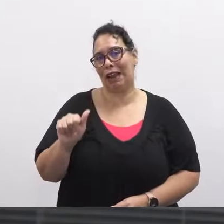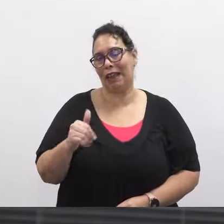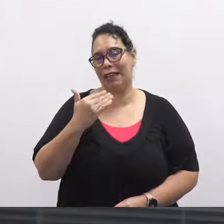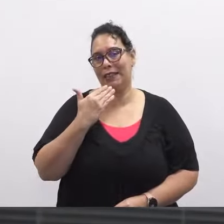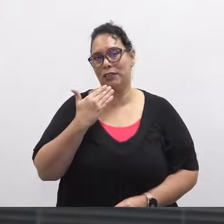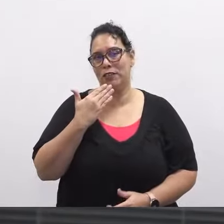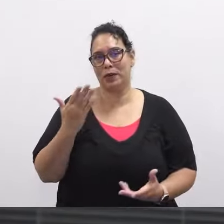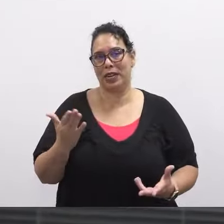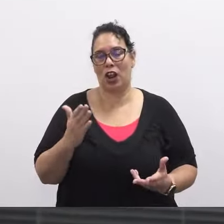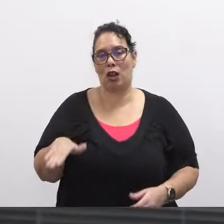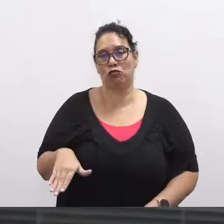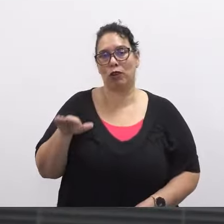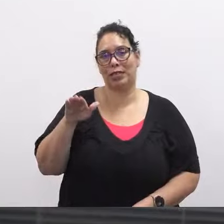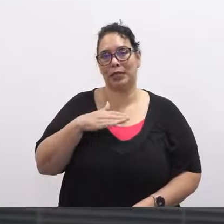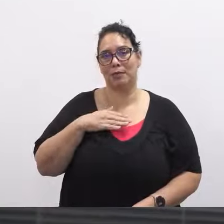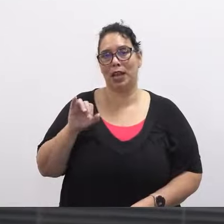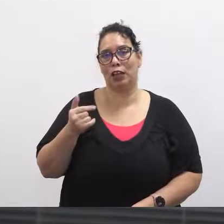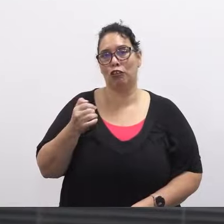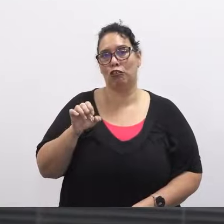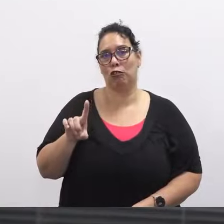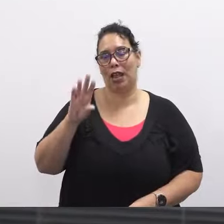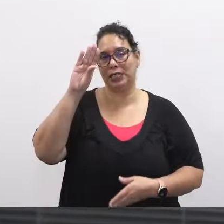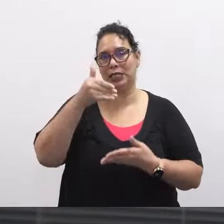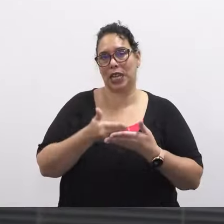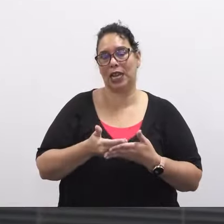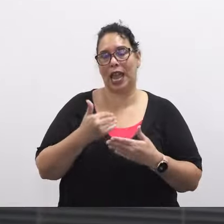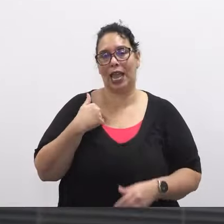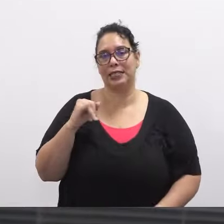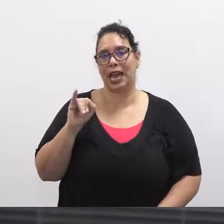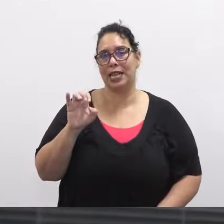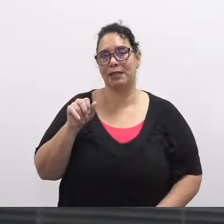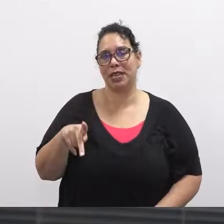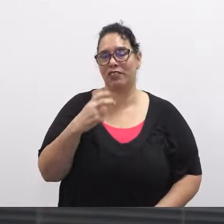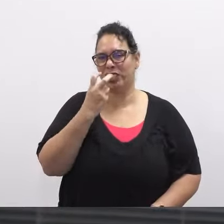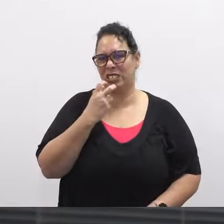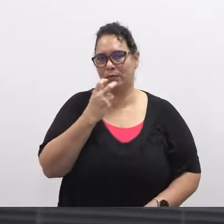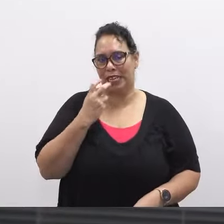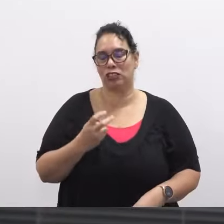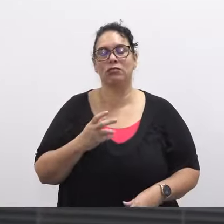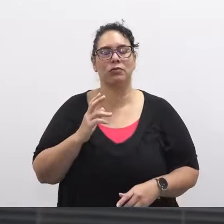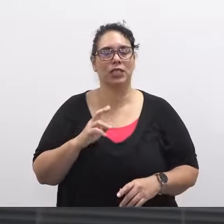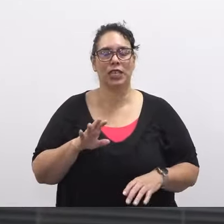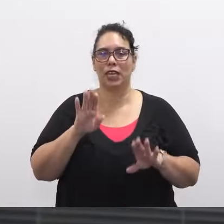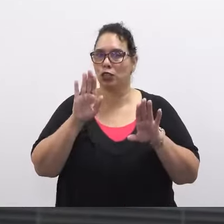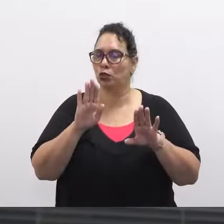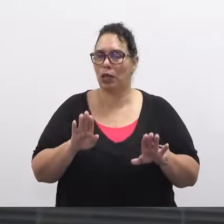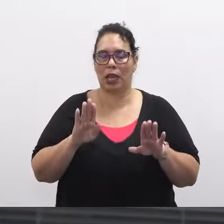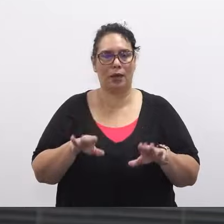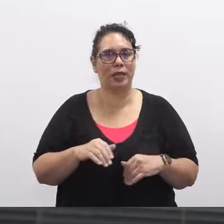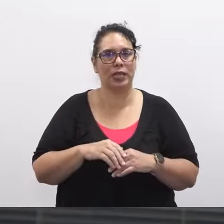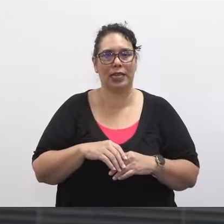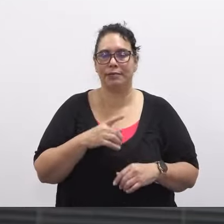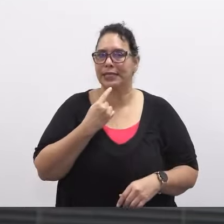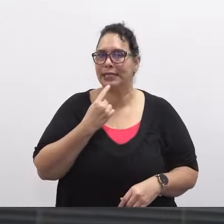I am raising my grandson who has an IEP for speech therapy. He was doing amazingly in pronouncing his words, excuse me,